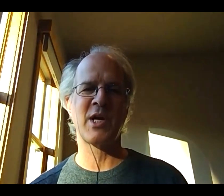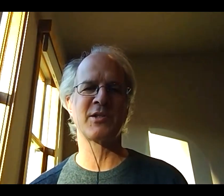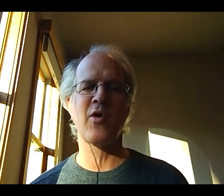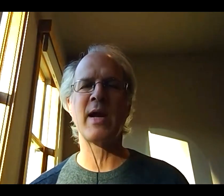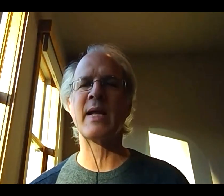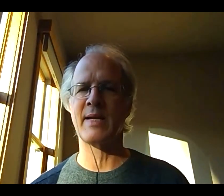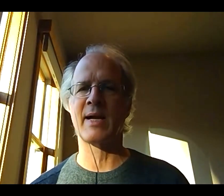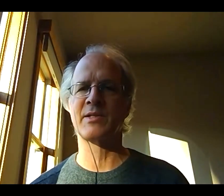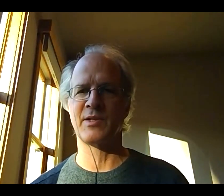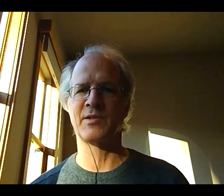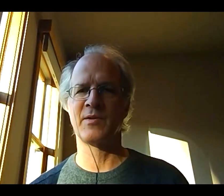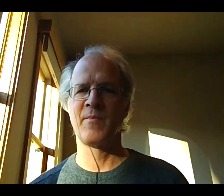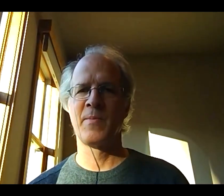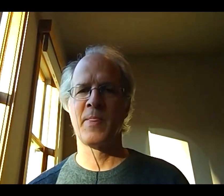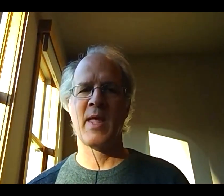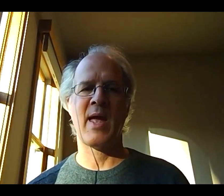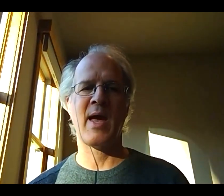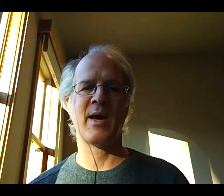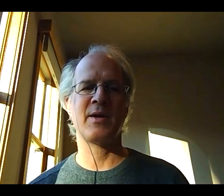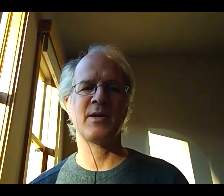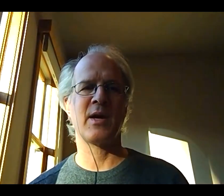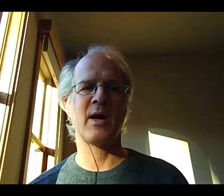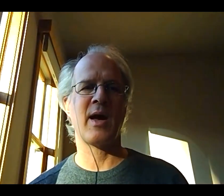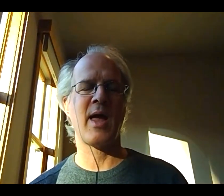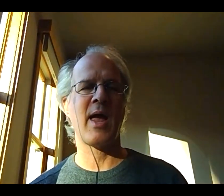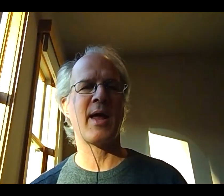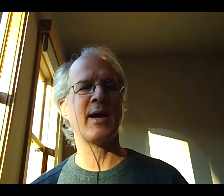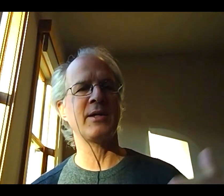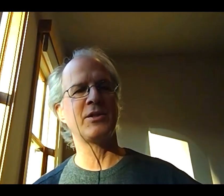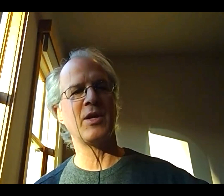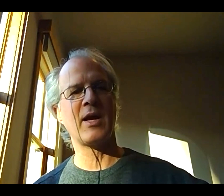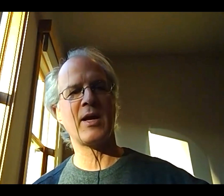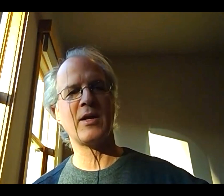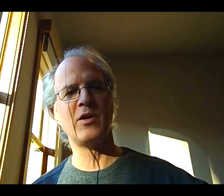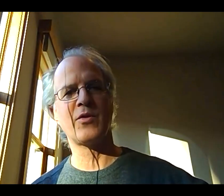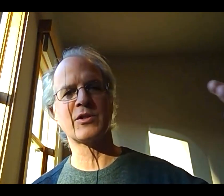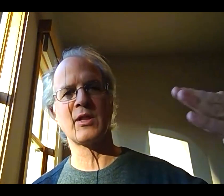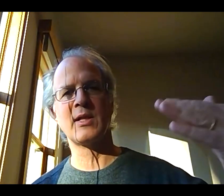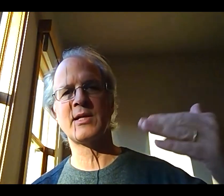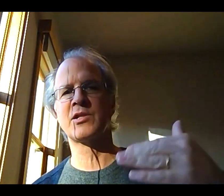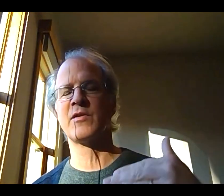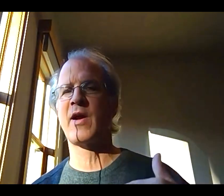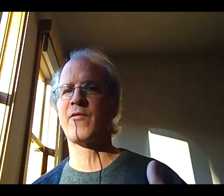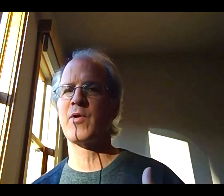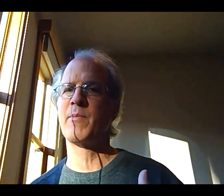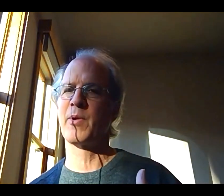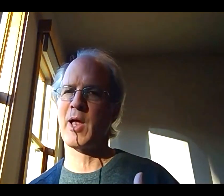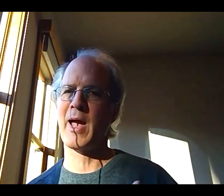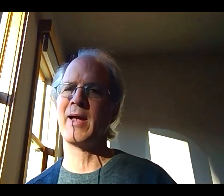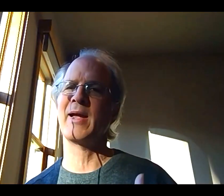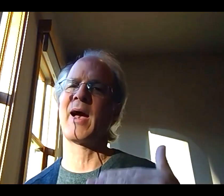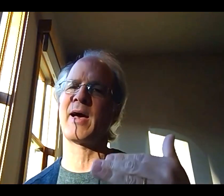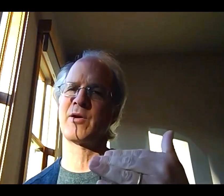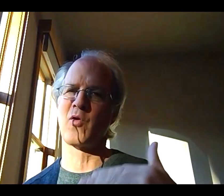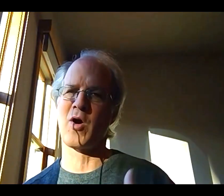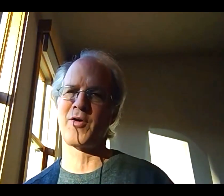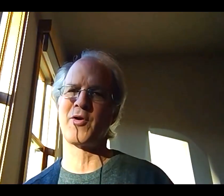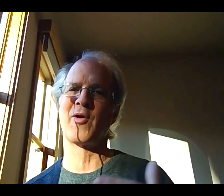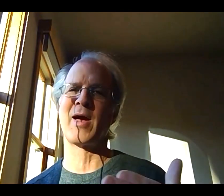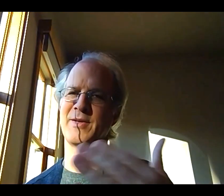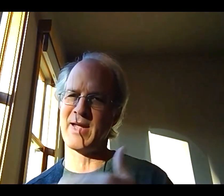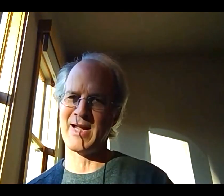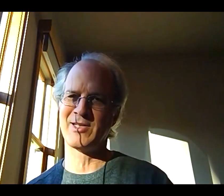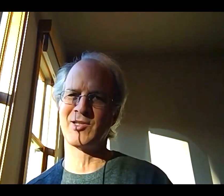has great indexes. And I, you know, there's a list of every play, and author, and dates,